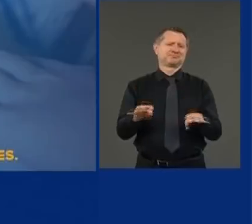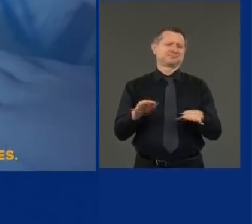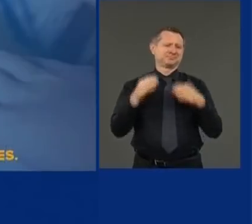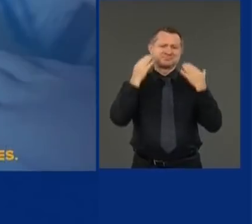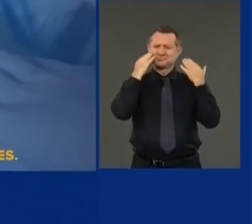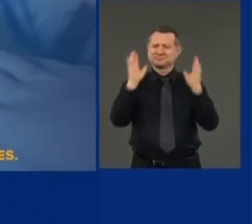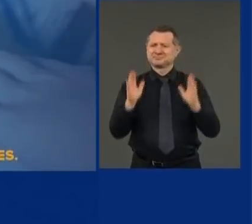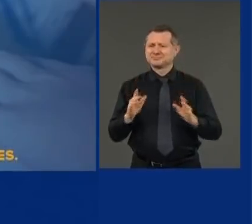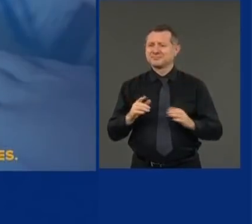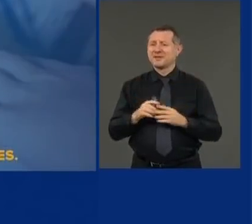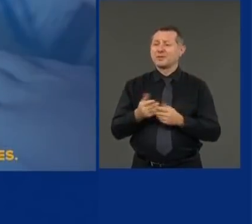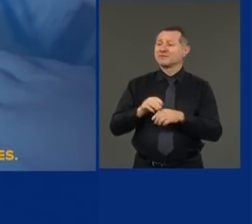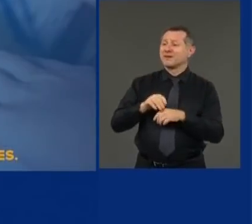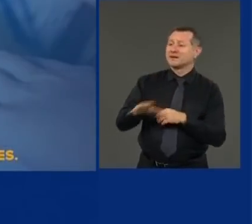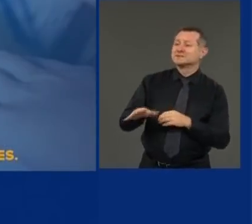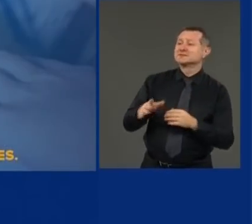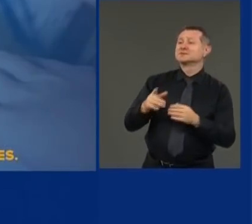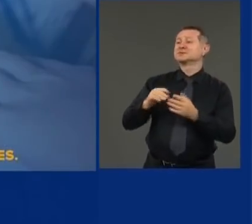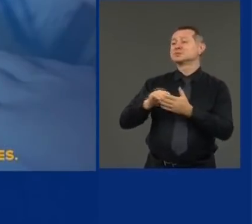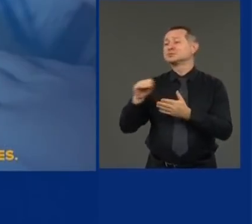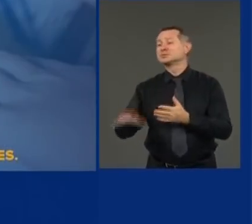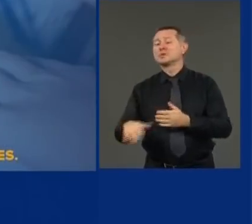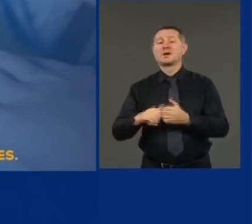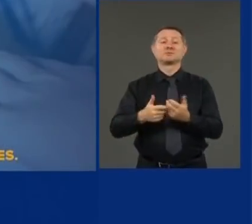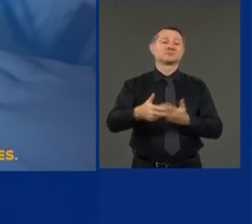ON WHAT IT WOULD LOOK LIKE TO(FX